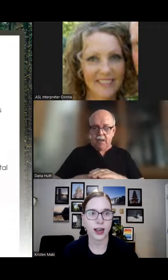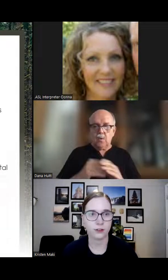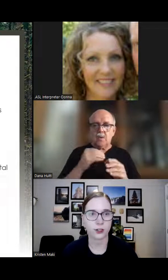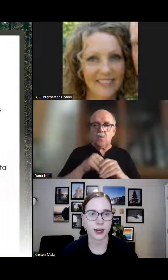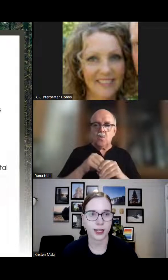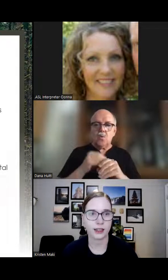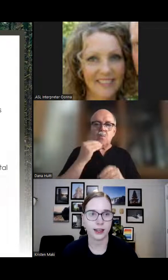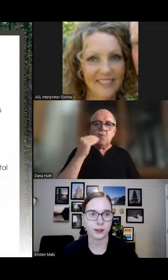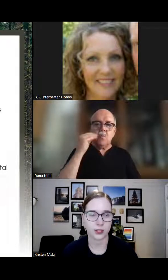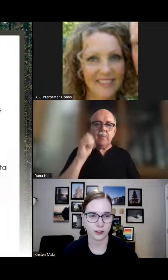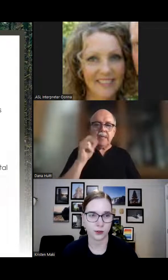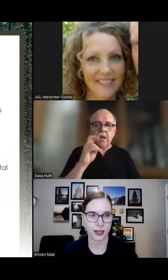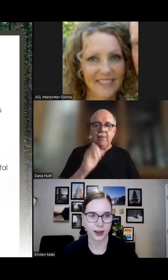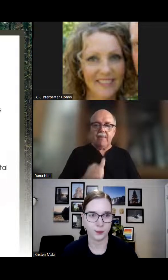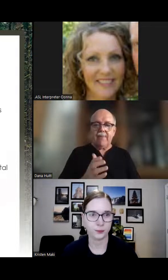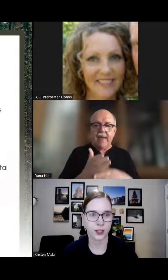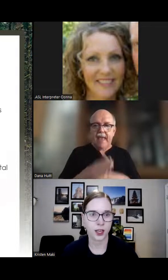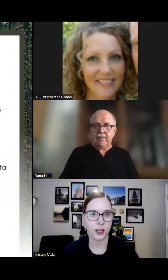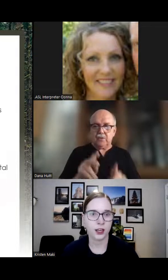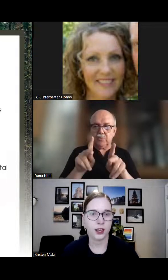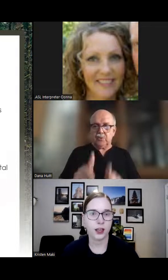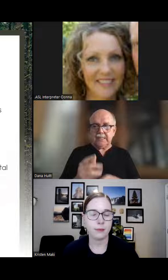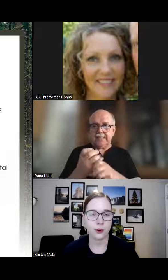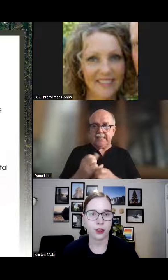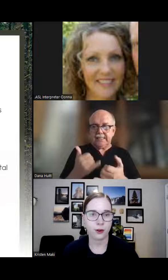's asking to clarify a person can't become an IP and get